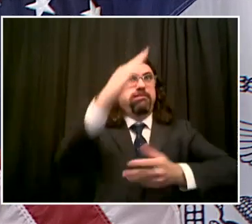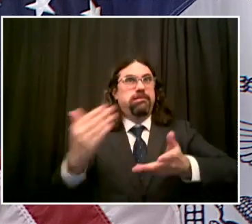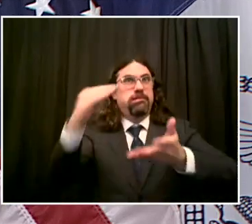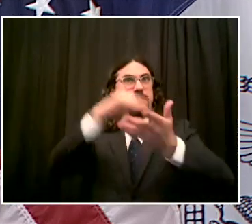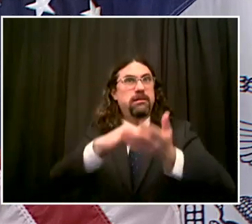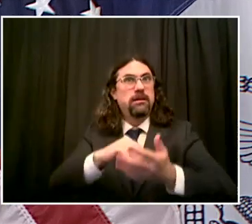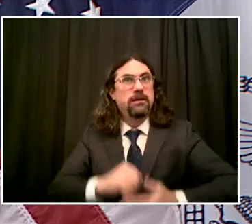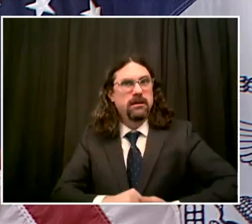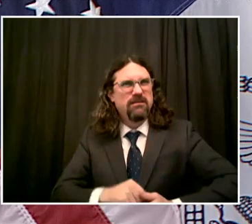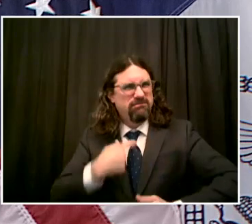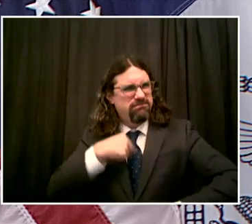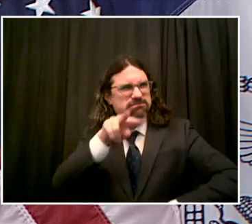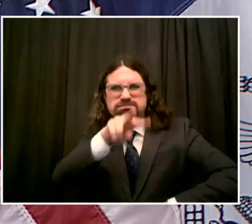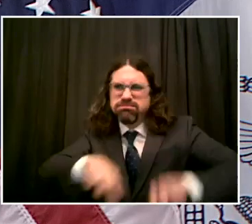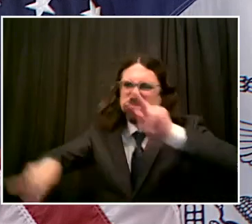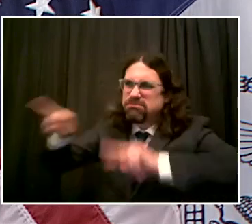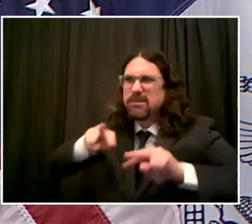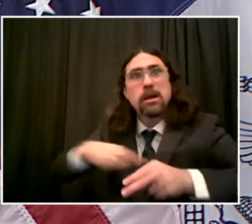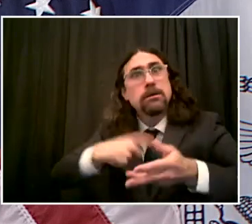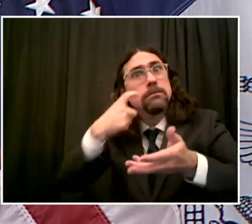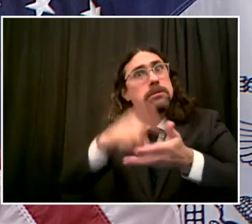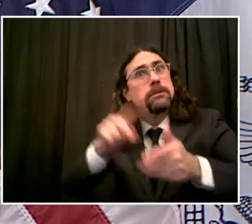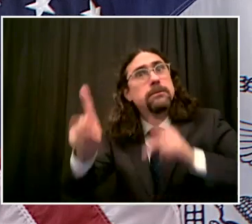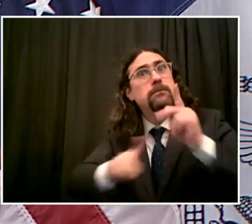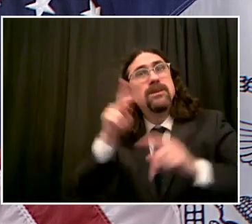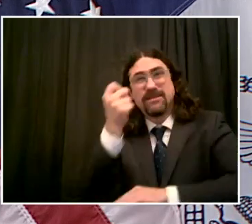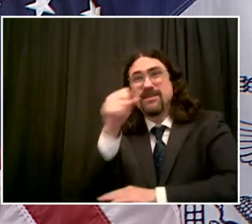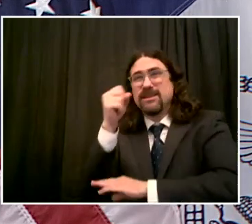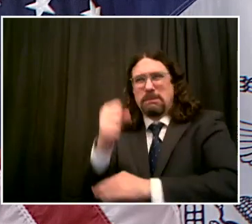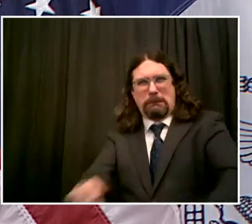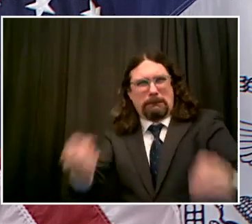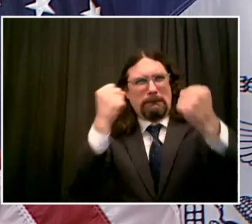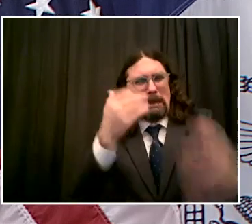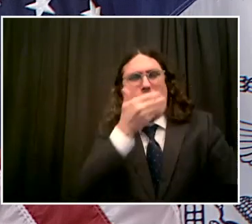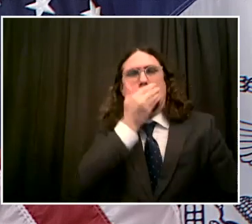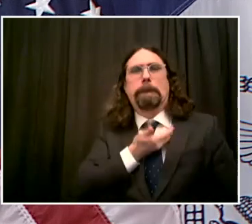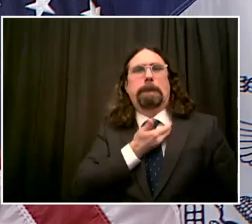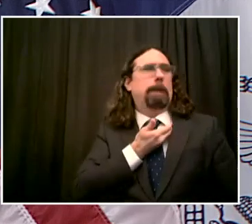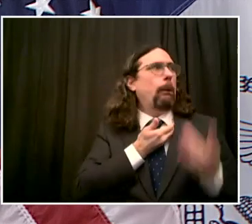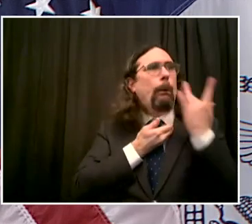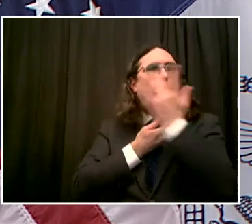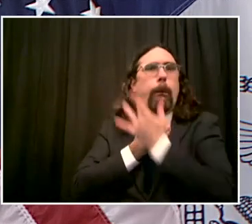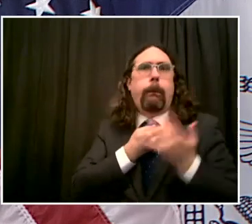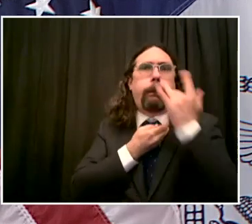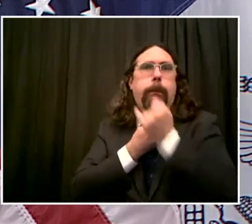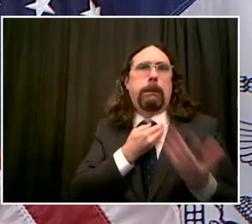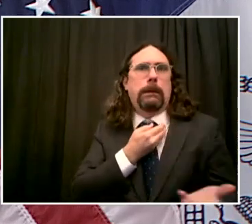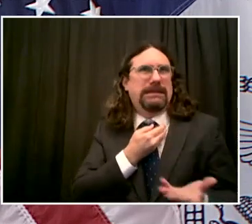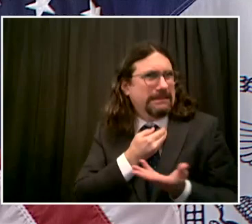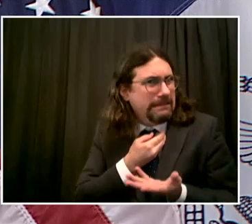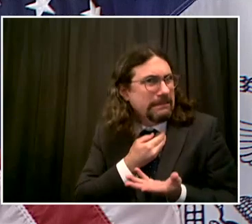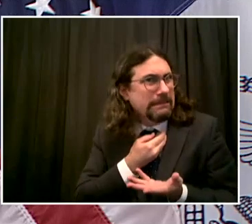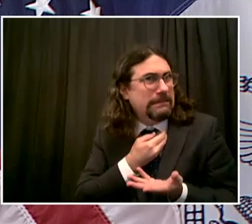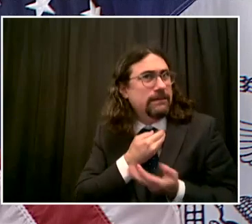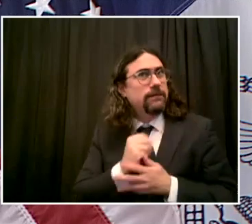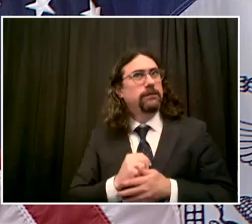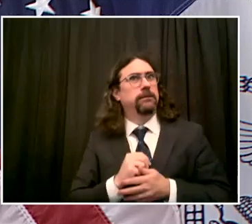AND SOCIAL DITSANICNG RUS LESO BEG INENRCFOED. NOT JUST PROTEST